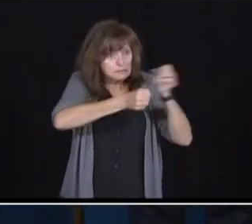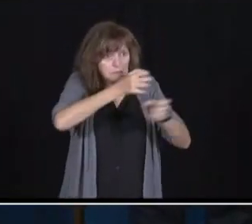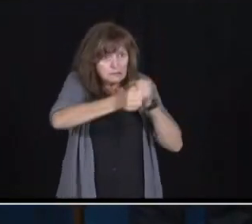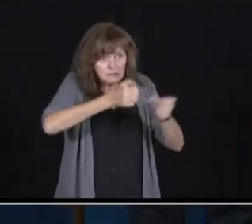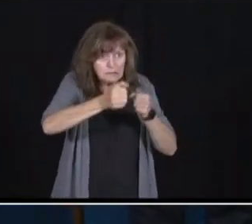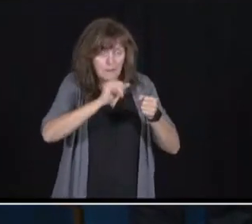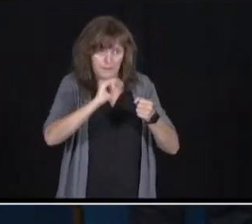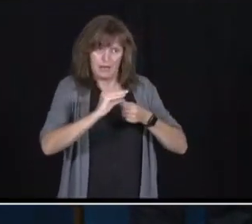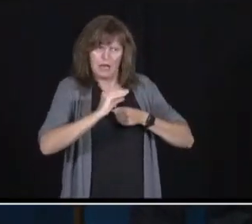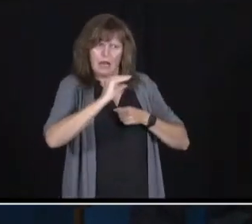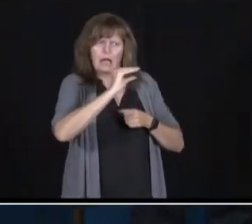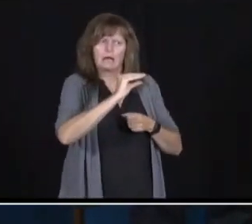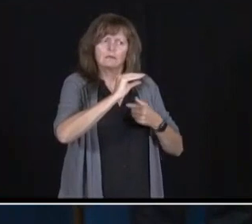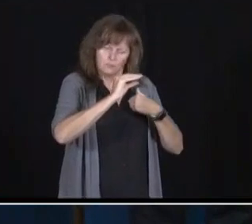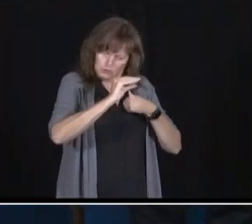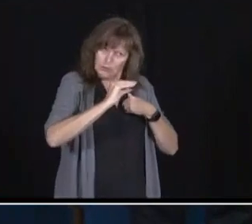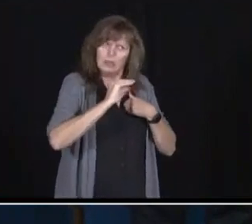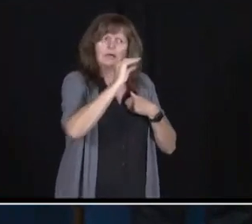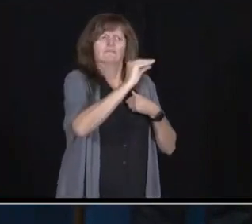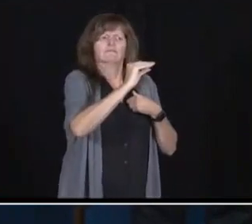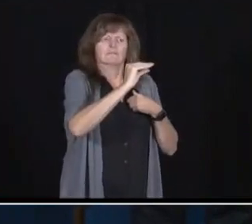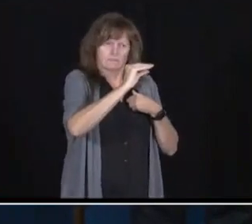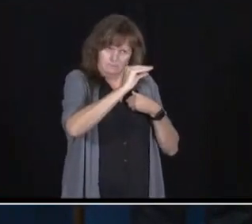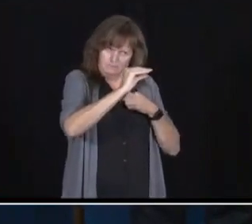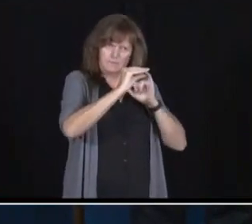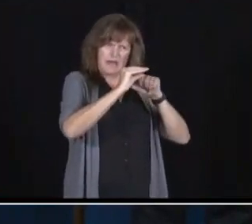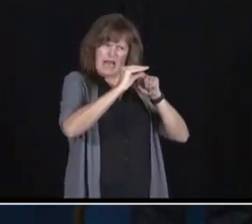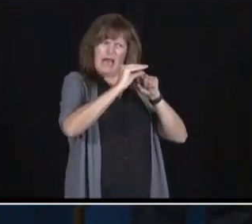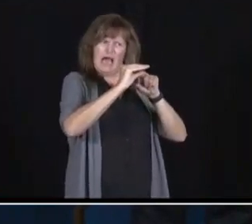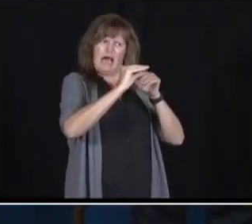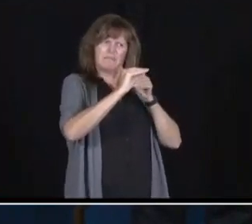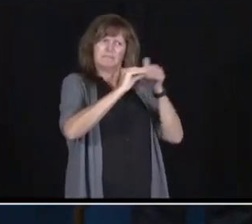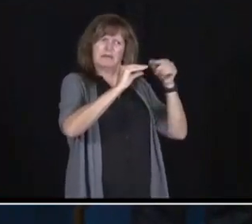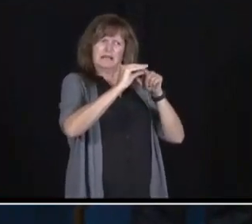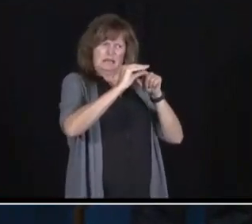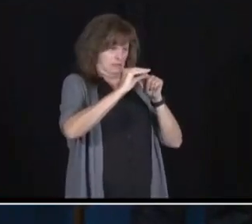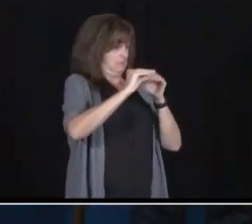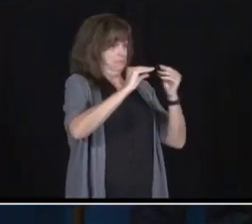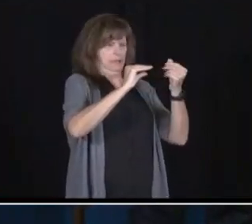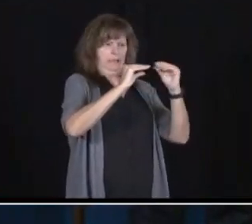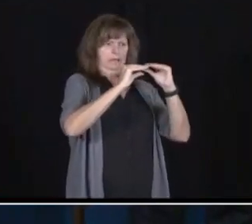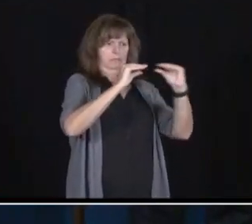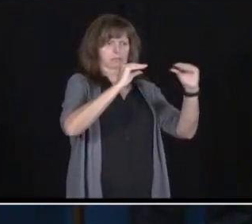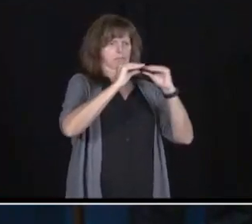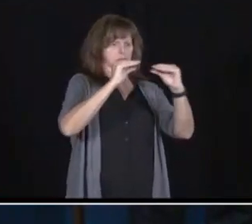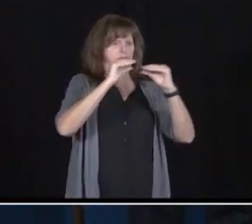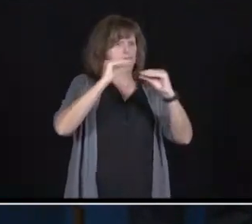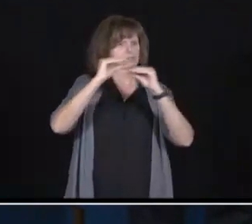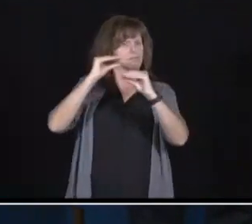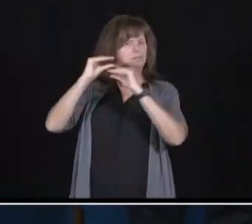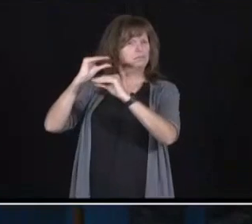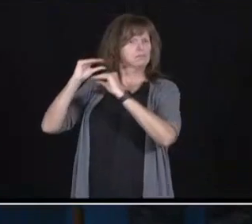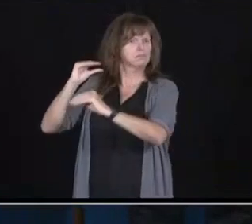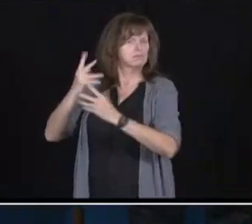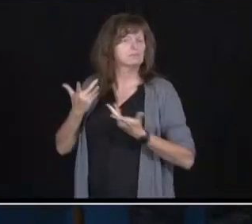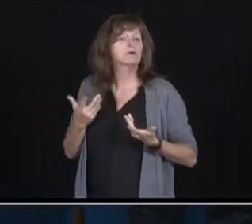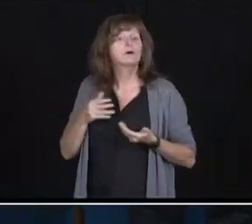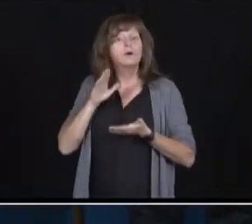for special education students or more custodians, more cleaning staff are required, we have given a maximum latitude to use the first hundred milli-dollars for that.